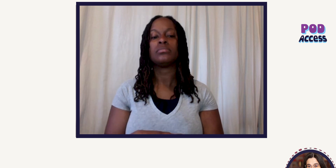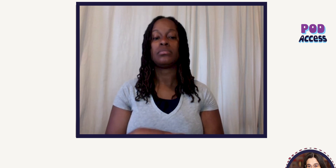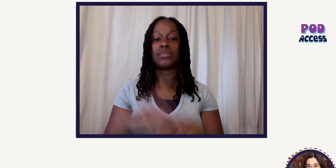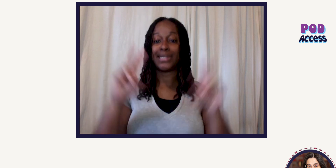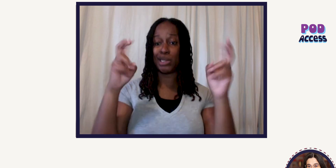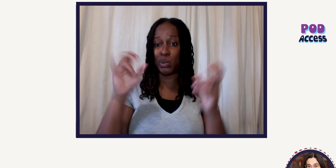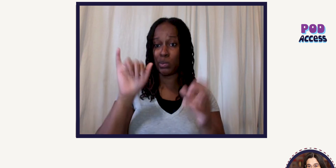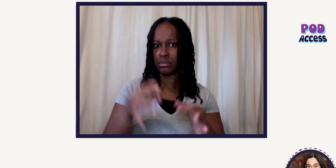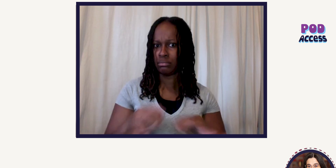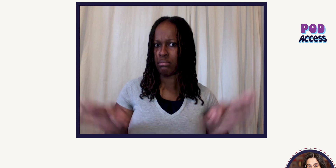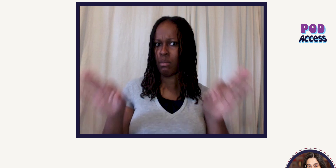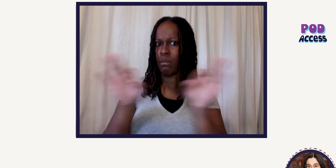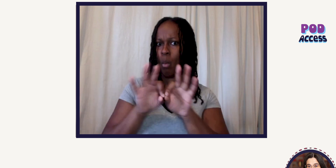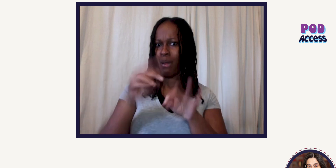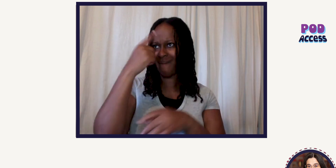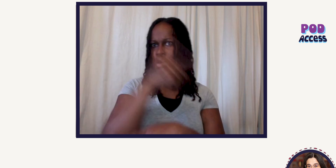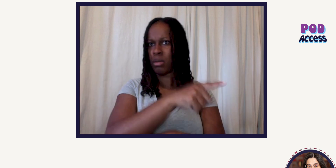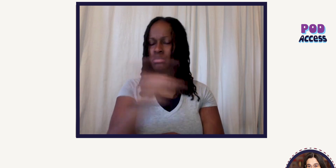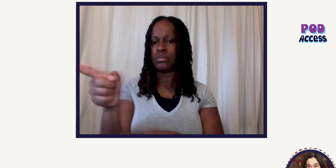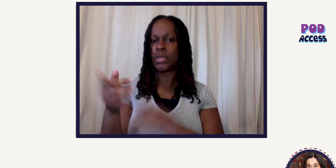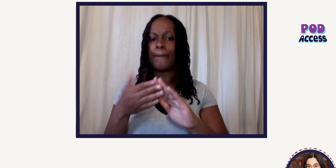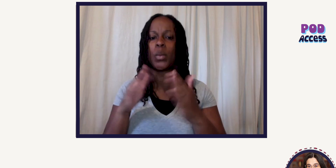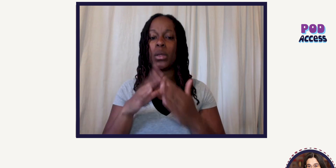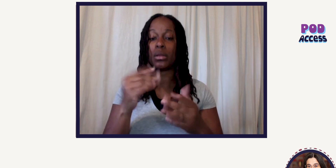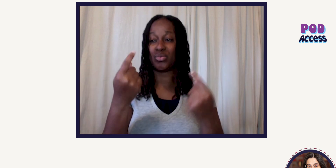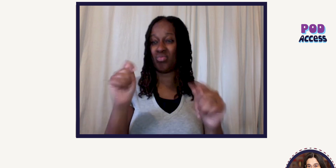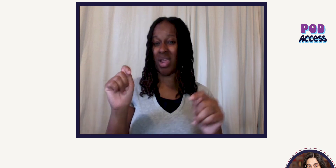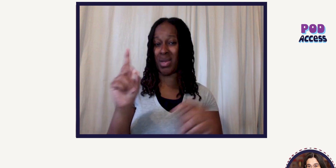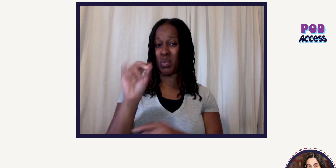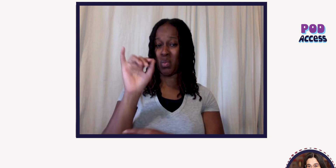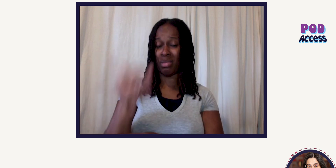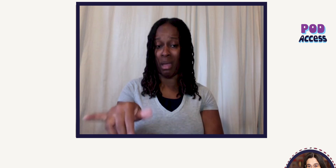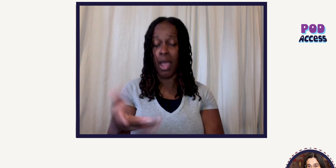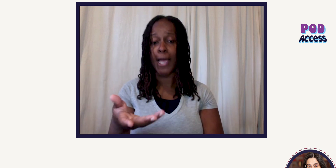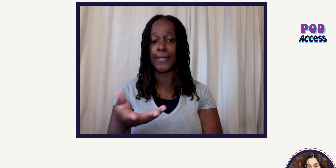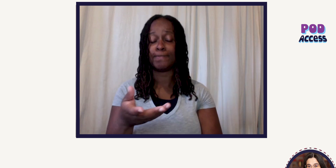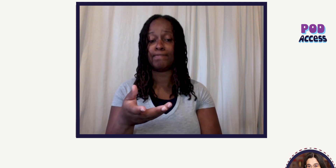in an intersectional way that highlights that ableism is a social justice issue.